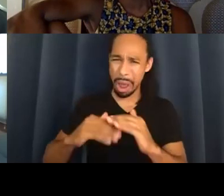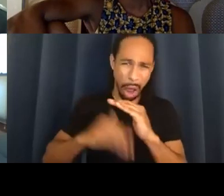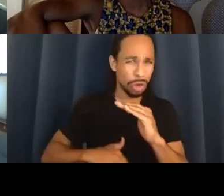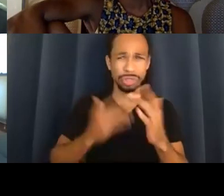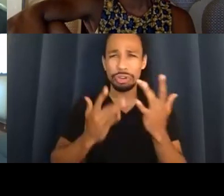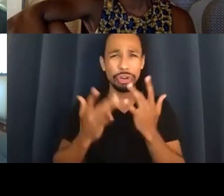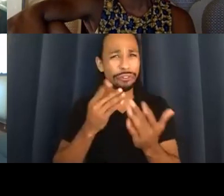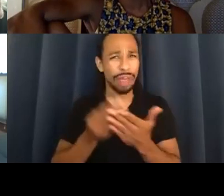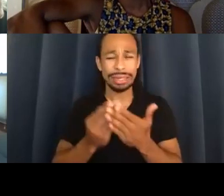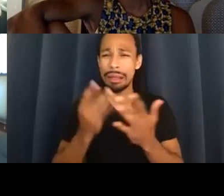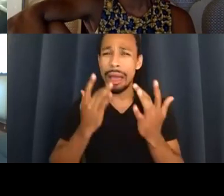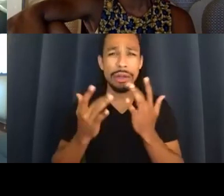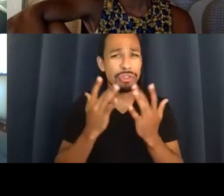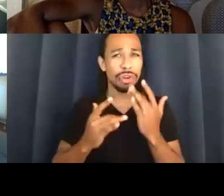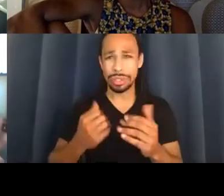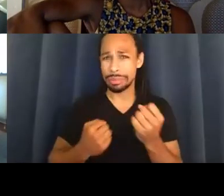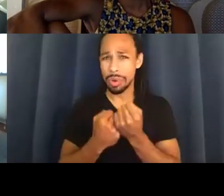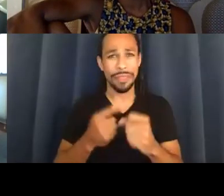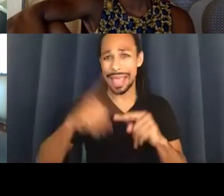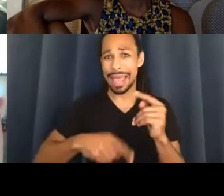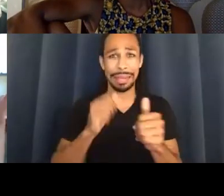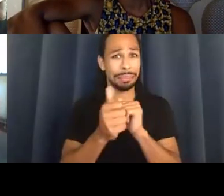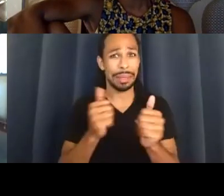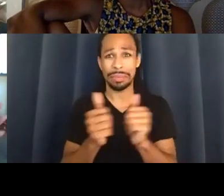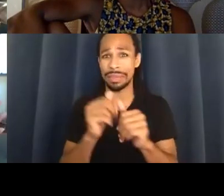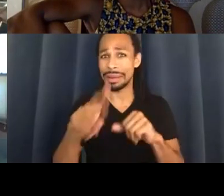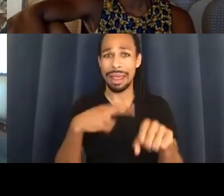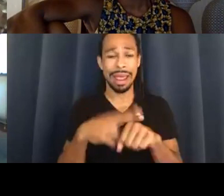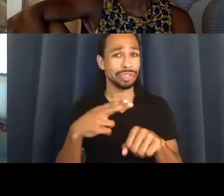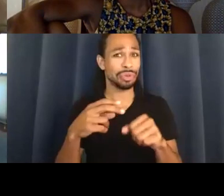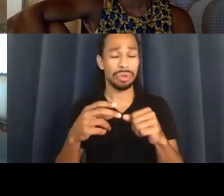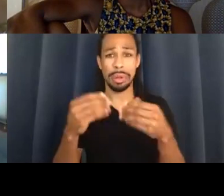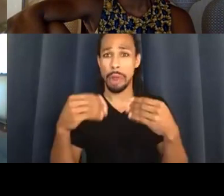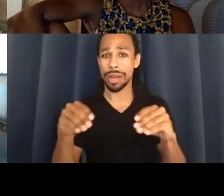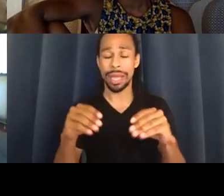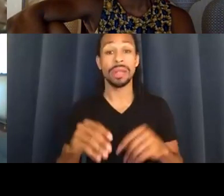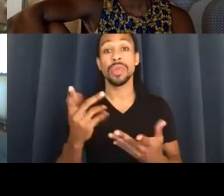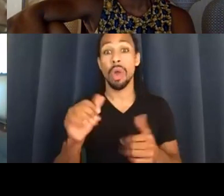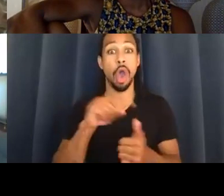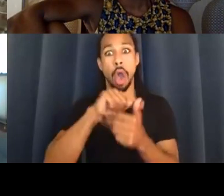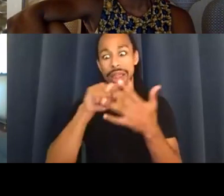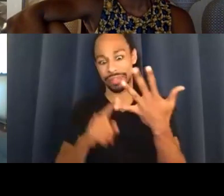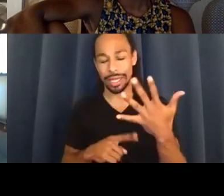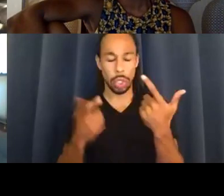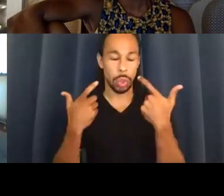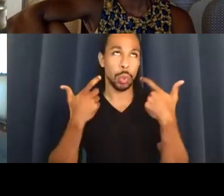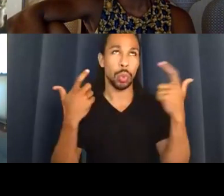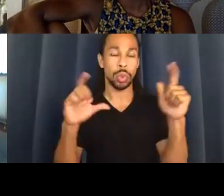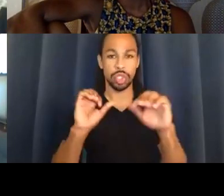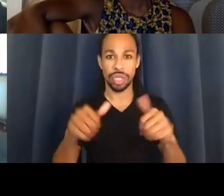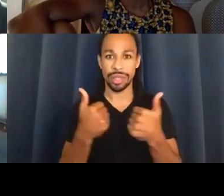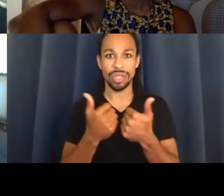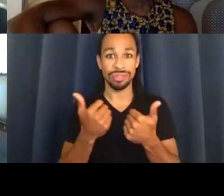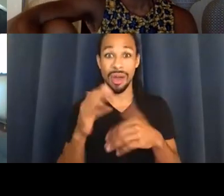with the international market.. All of these are huge challenges on the U.S. artists, so